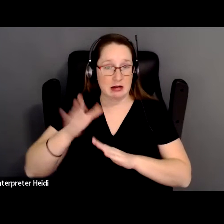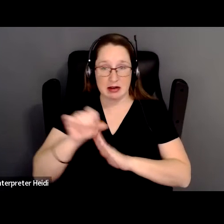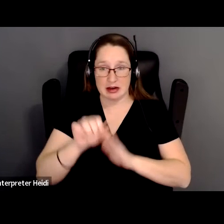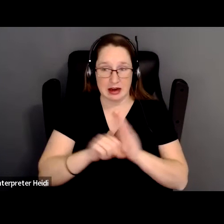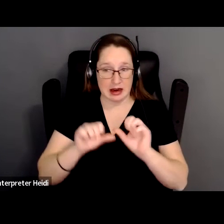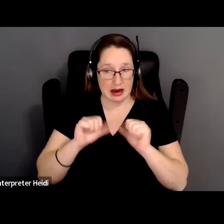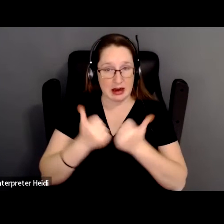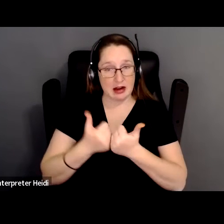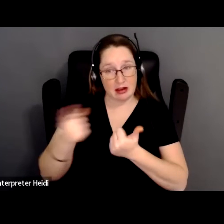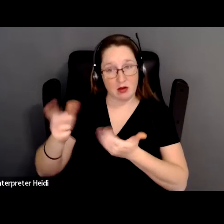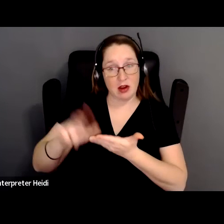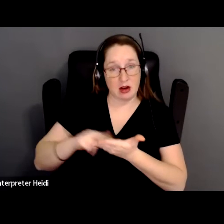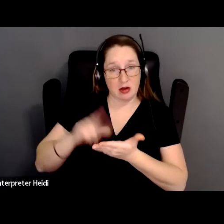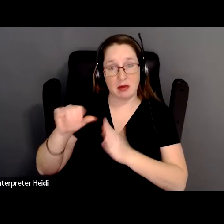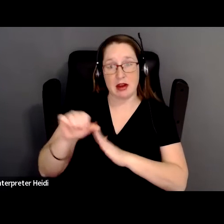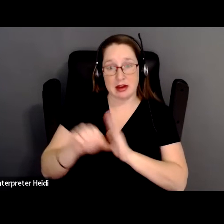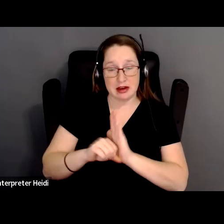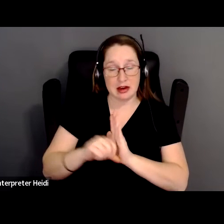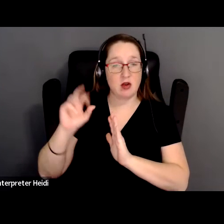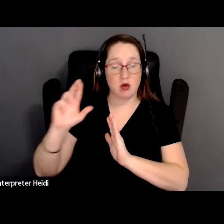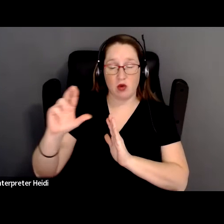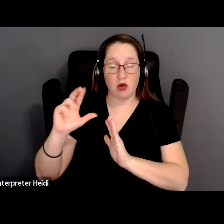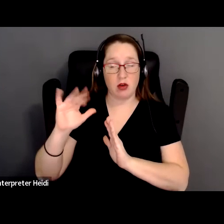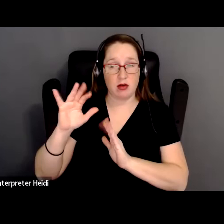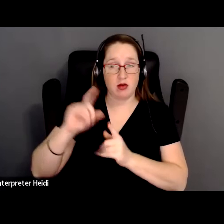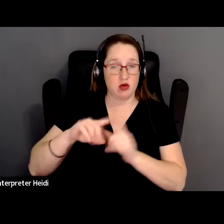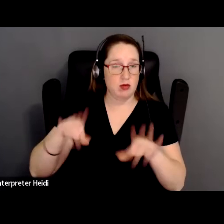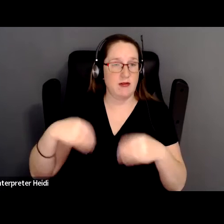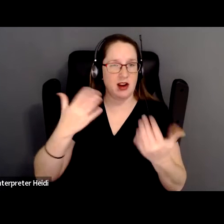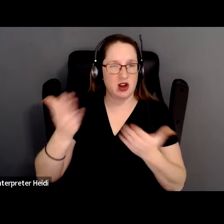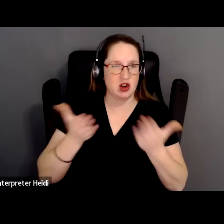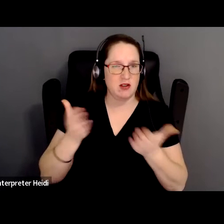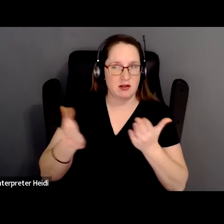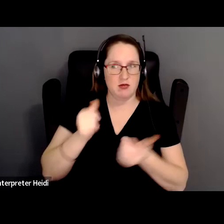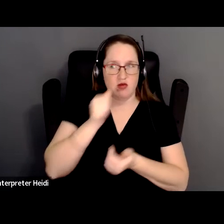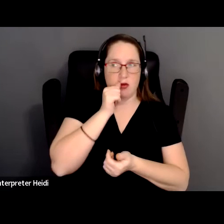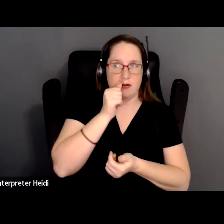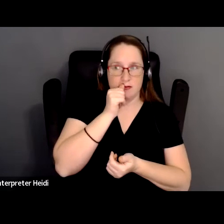They were contracted by the State, or to provide services privately, and